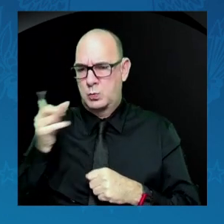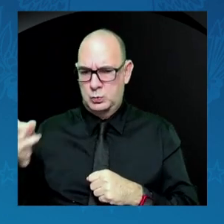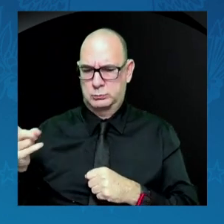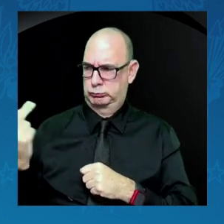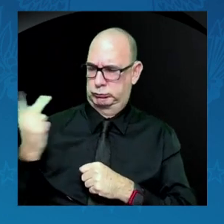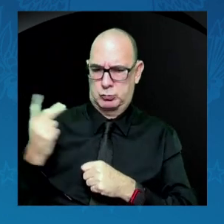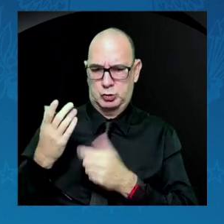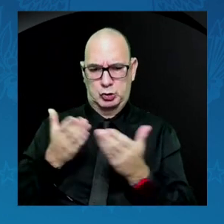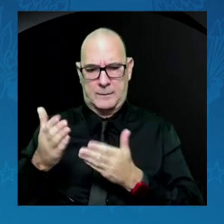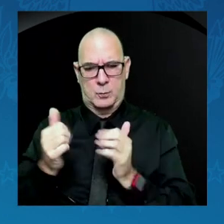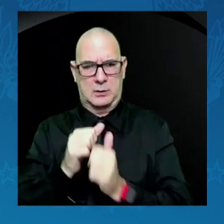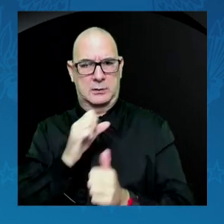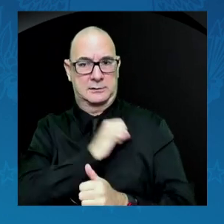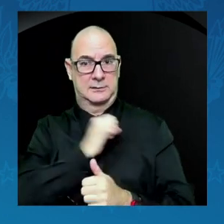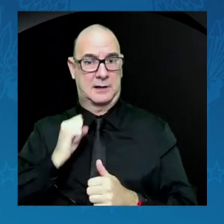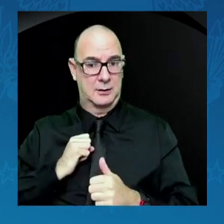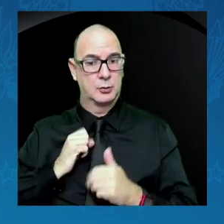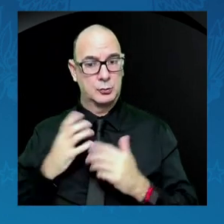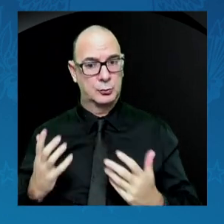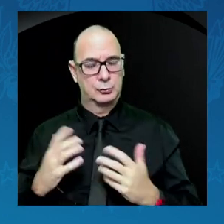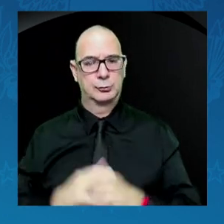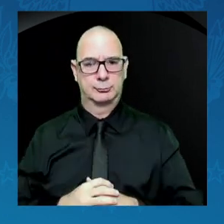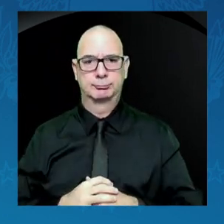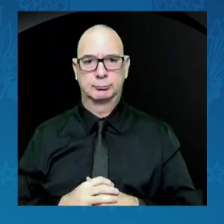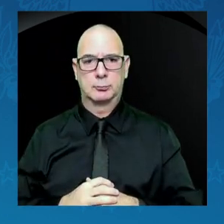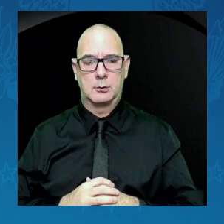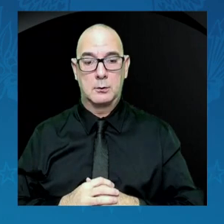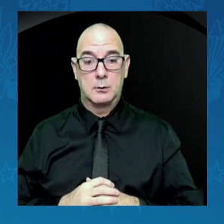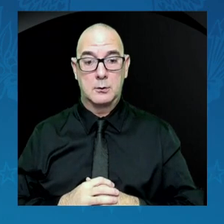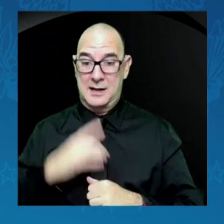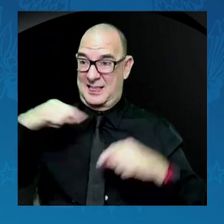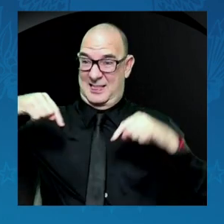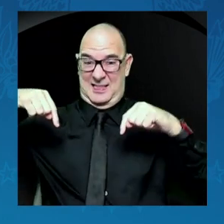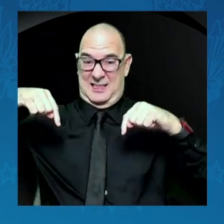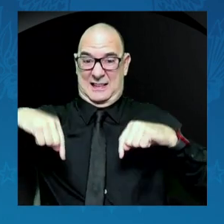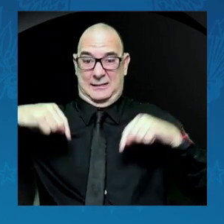and this spirit of adventure and ness